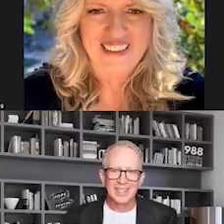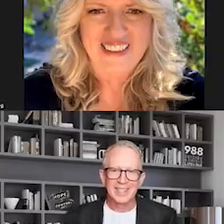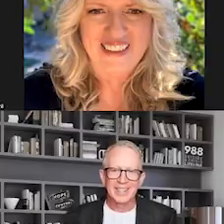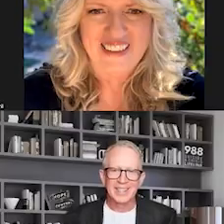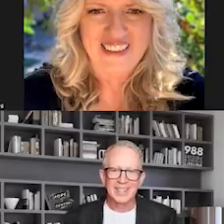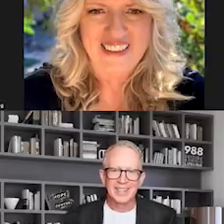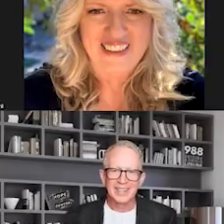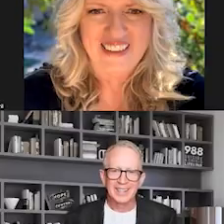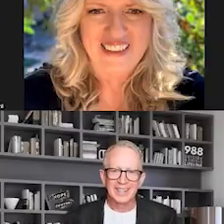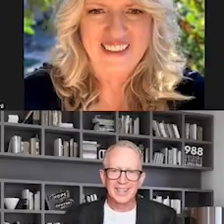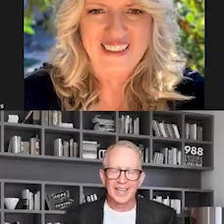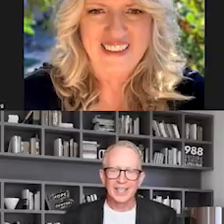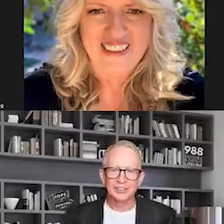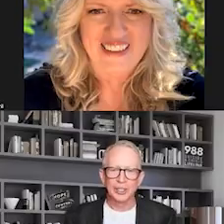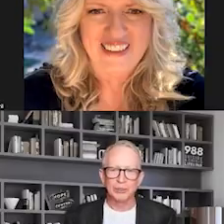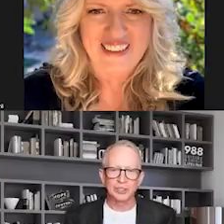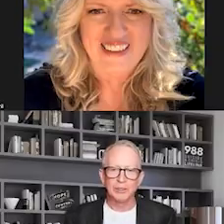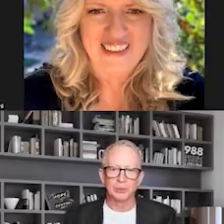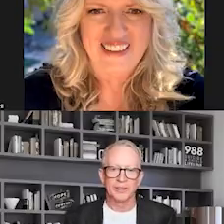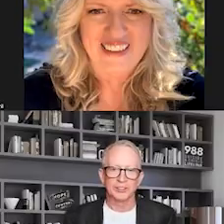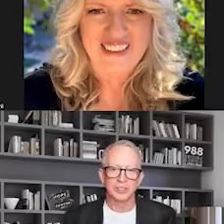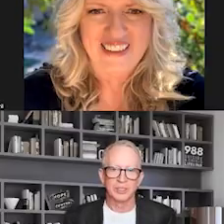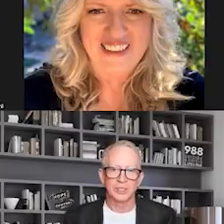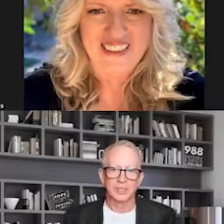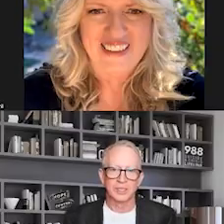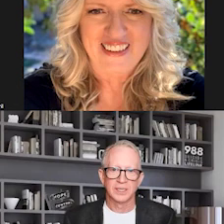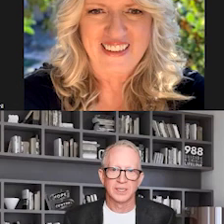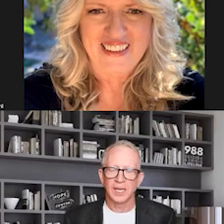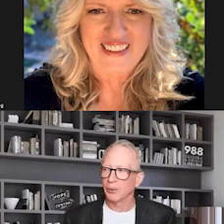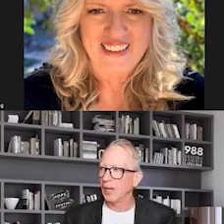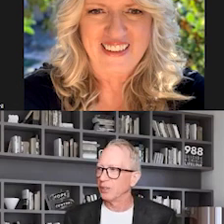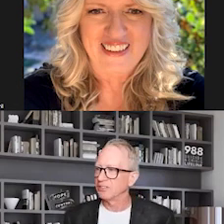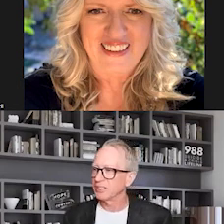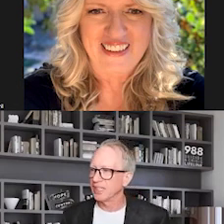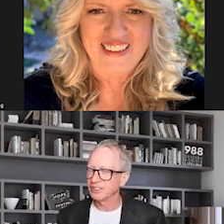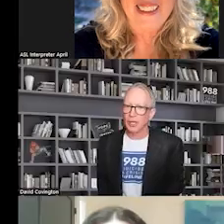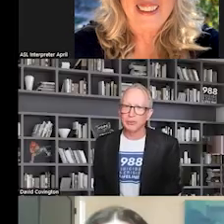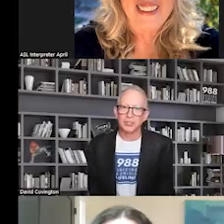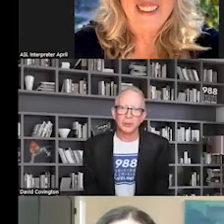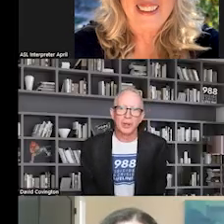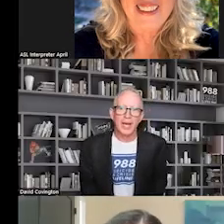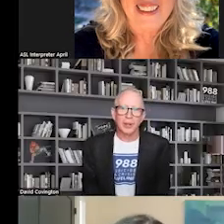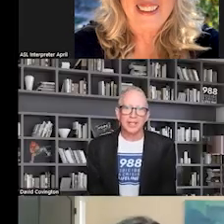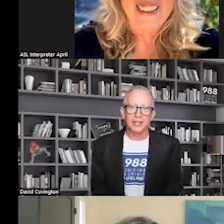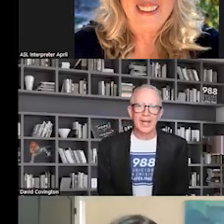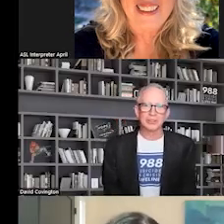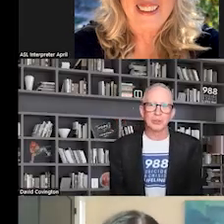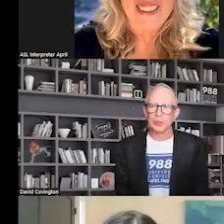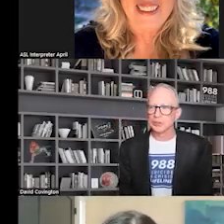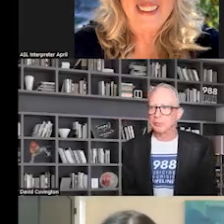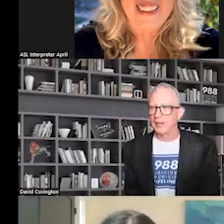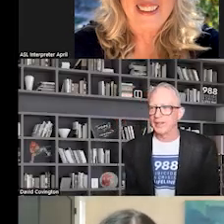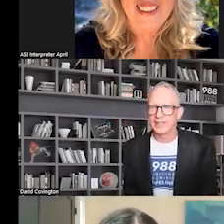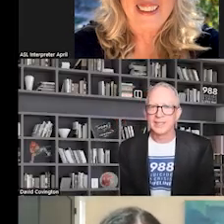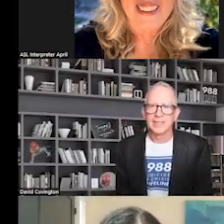SUE IS HERE. SHE IS GOING TO JOIN ME. >> SUE IS WITH US?